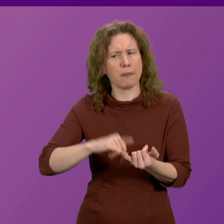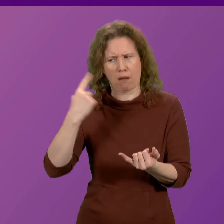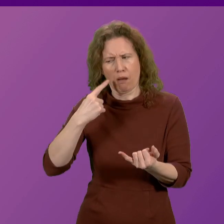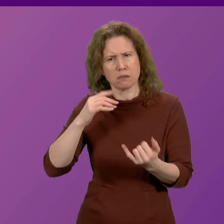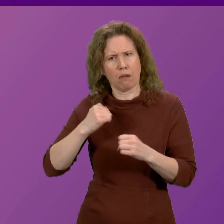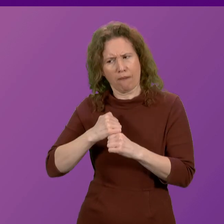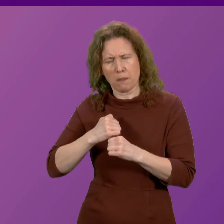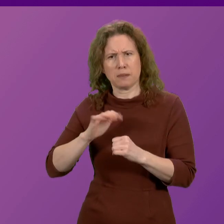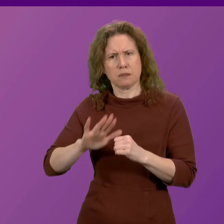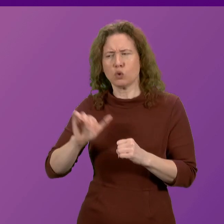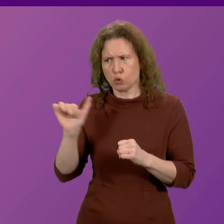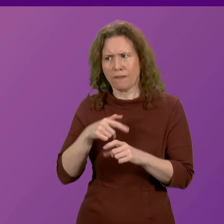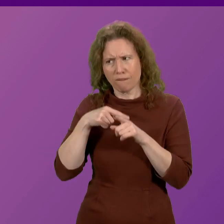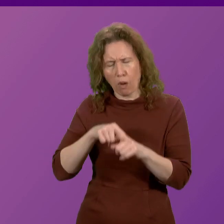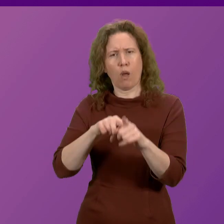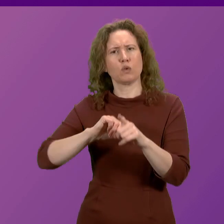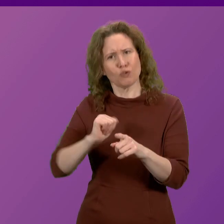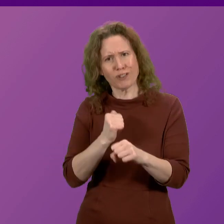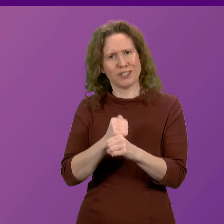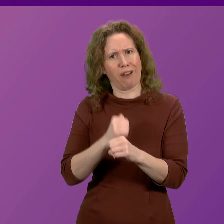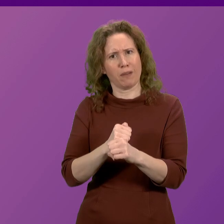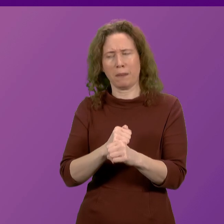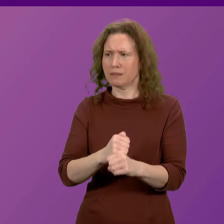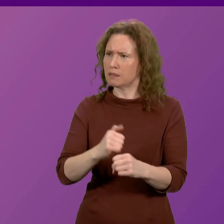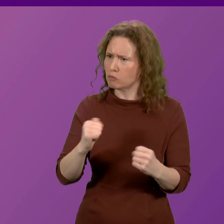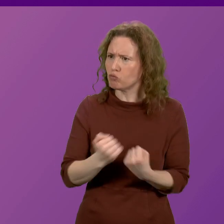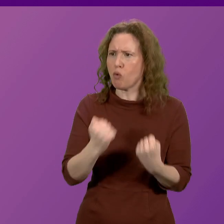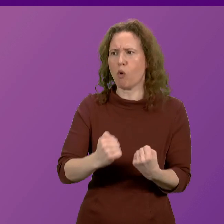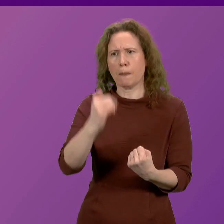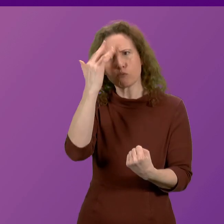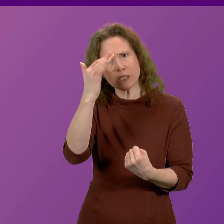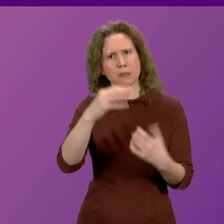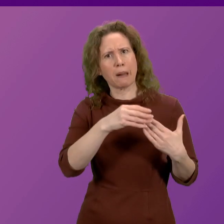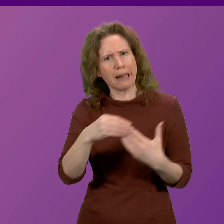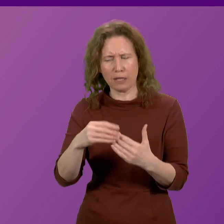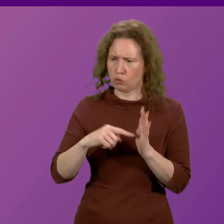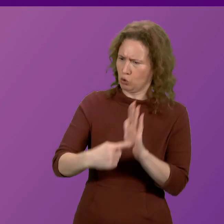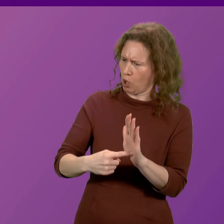the principled lead that the Scottish Government has taken and scrap the cap?